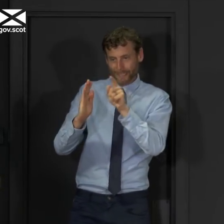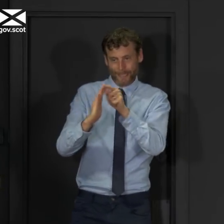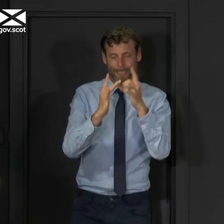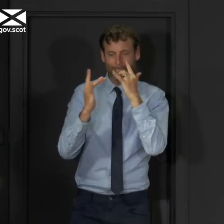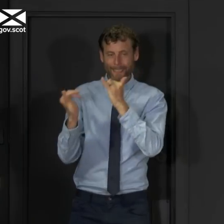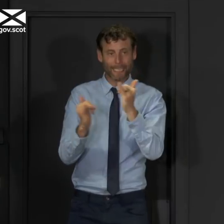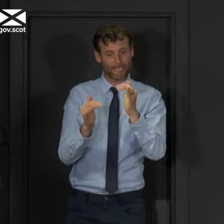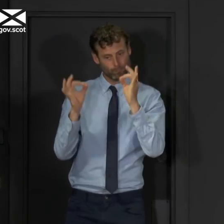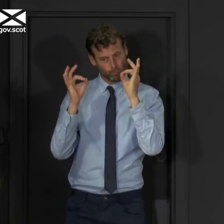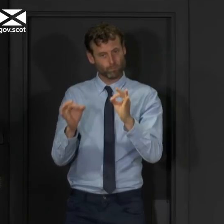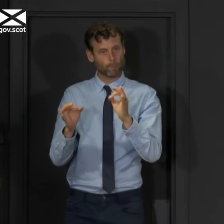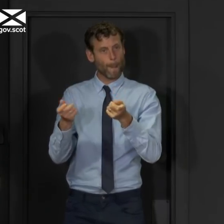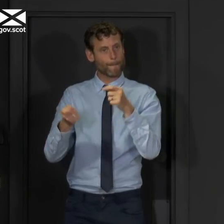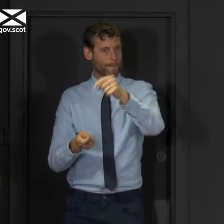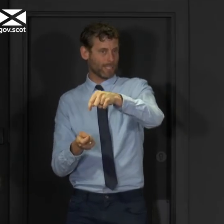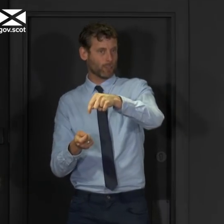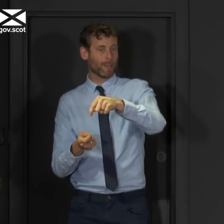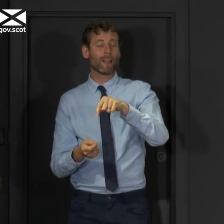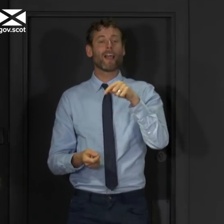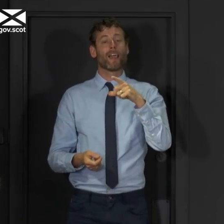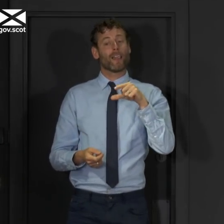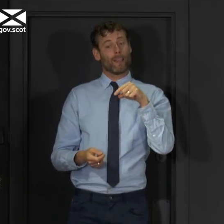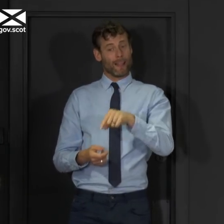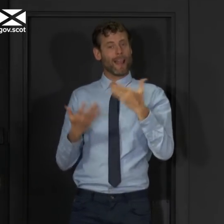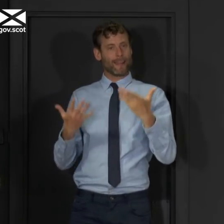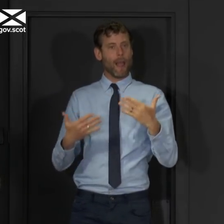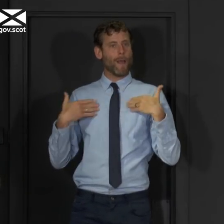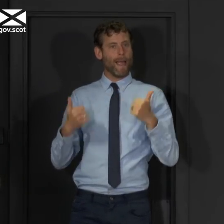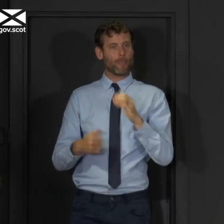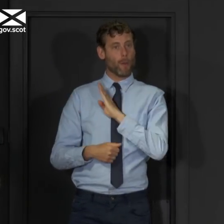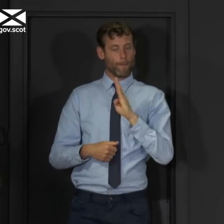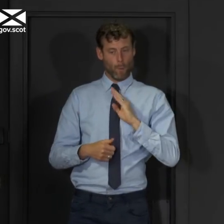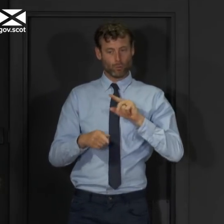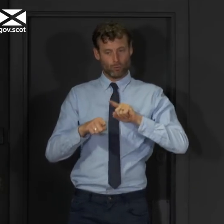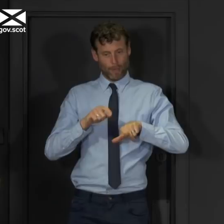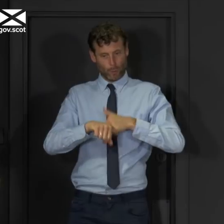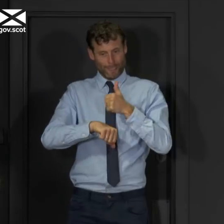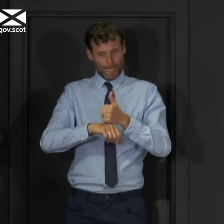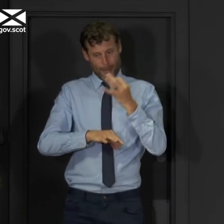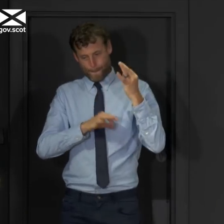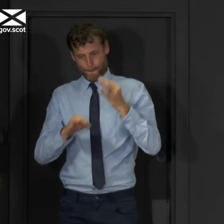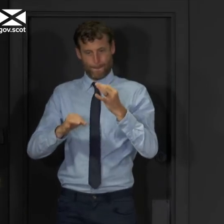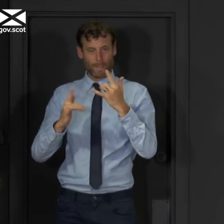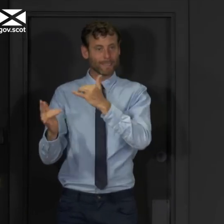be sustainable. And that's what the Health Boards are putting in place right now. Of course the figures that you refer to are actually higher than we thought yesterday, because